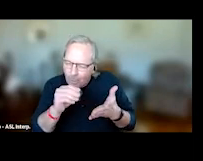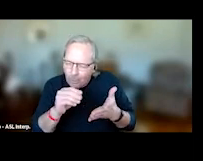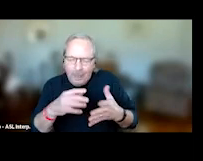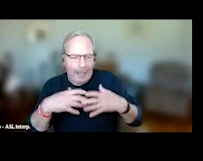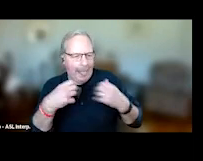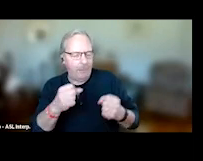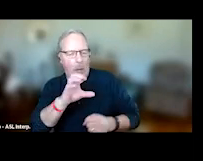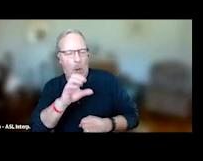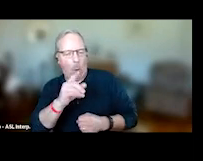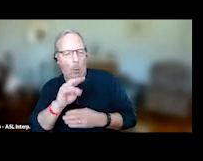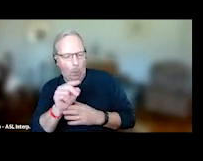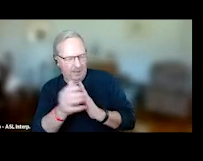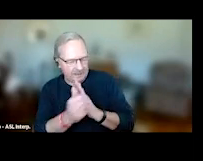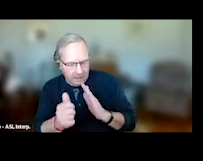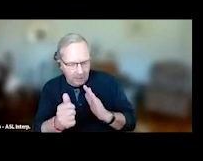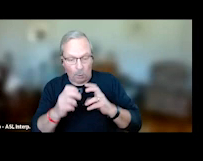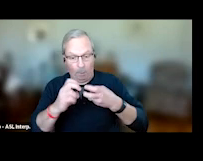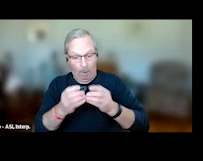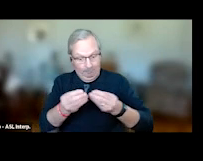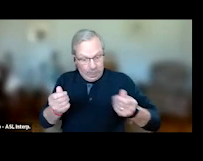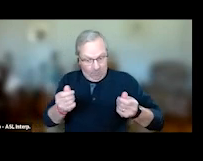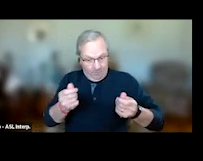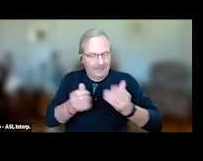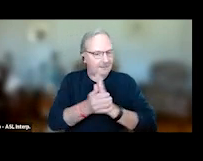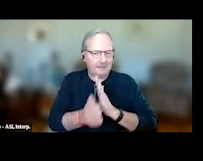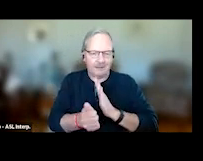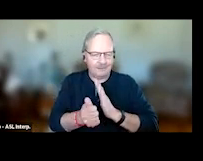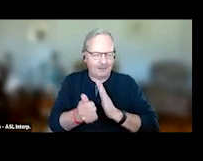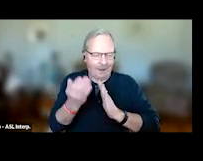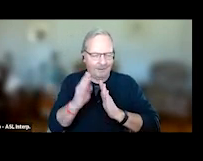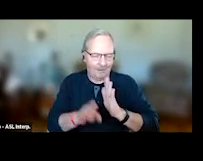or problem solving skills, right? So we can use this as an opportunity to teach